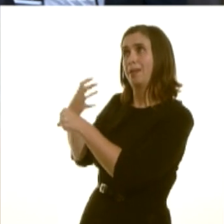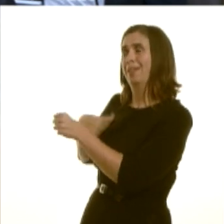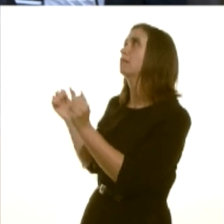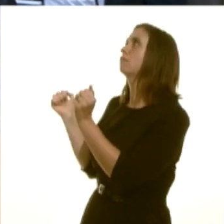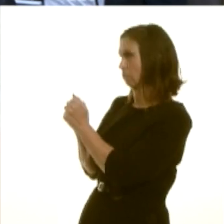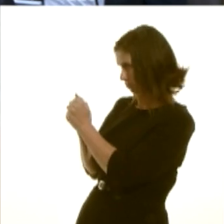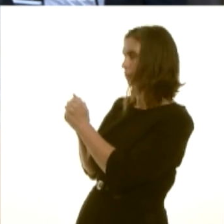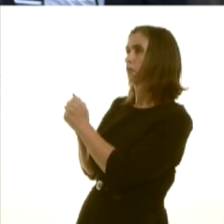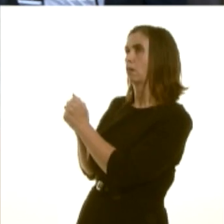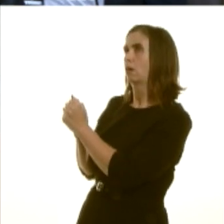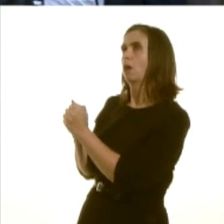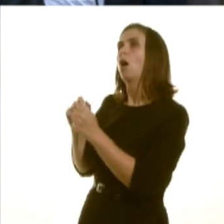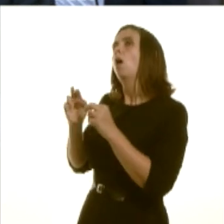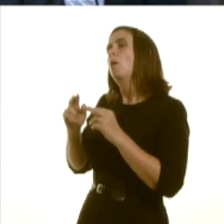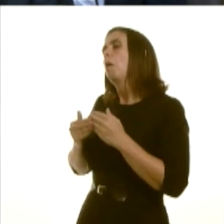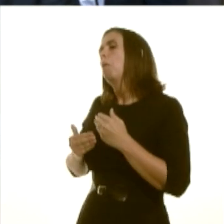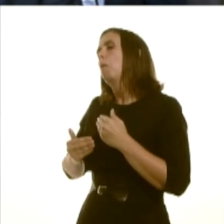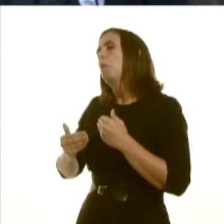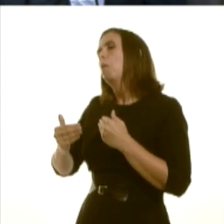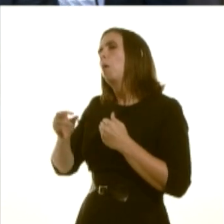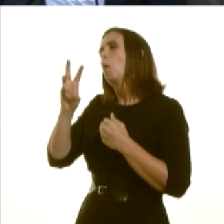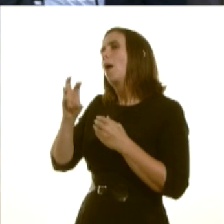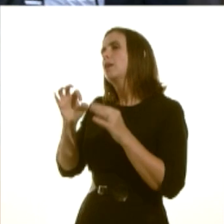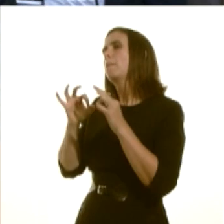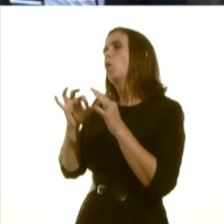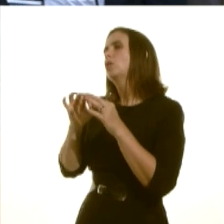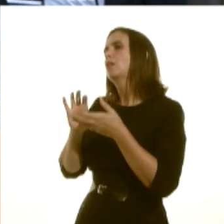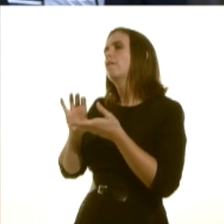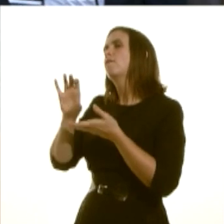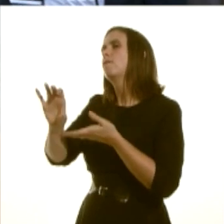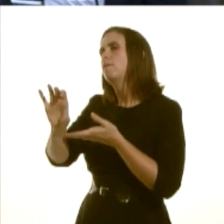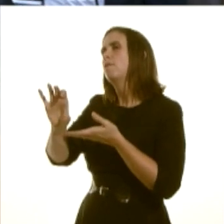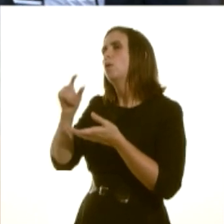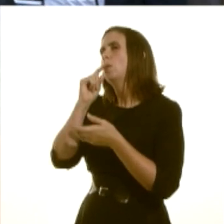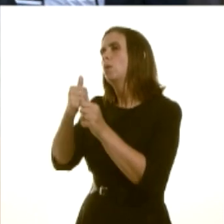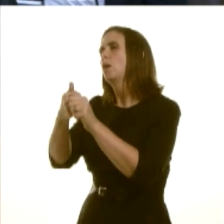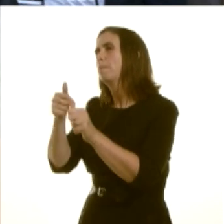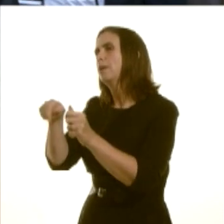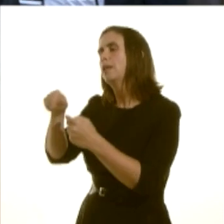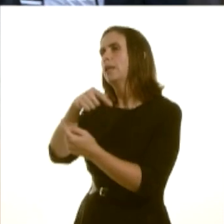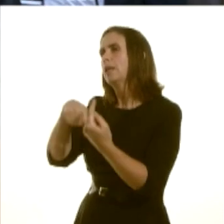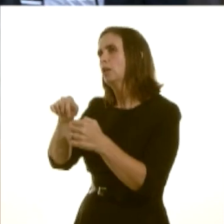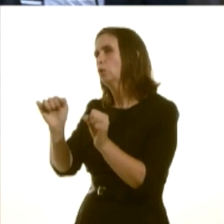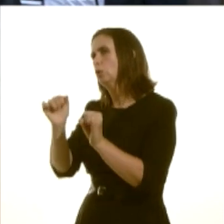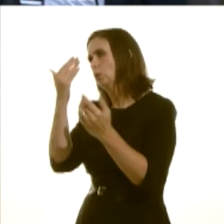of time for which the next Wales and borders franchise will be awarded is yet to be determined,